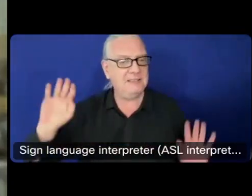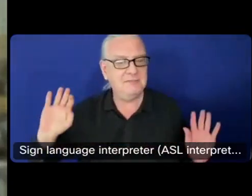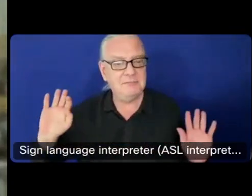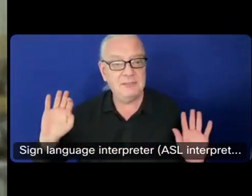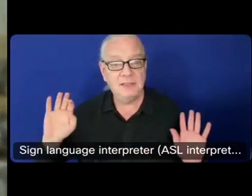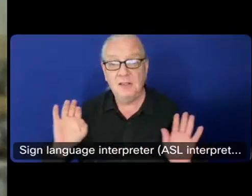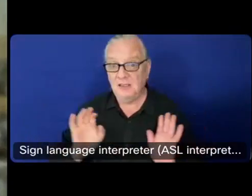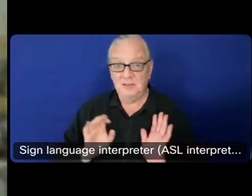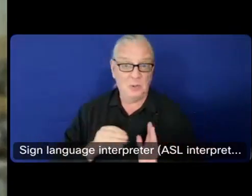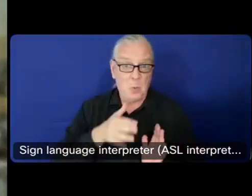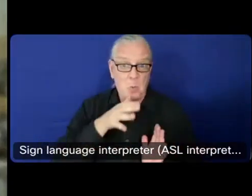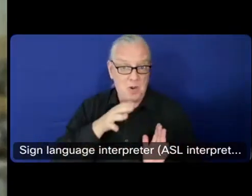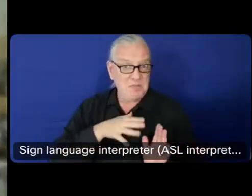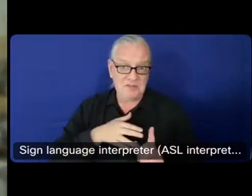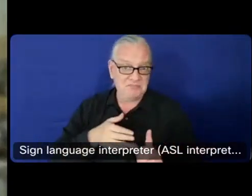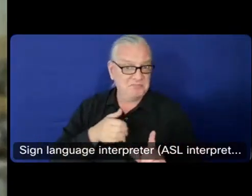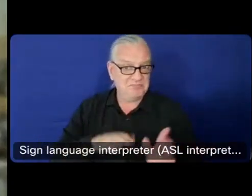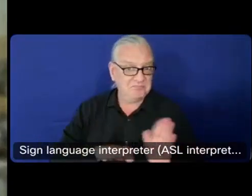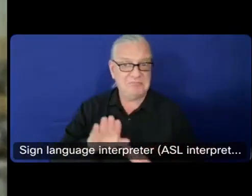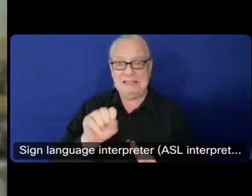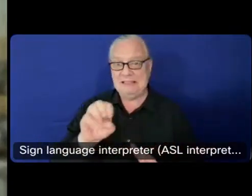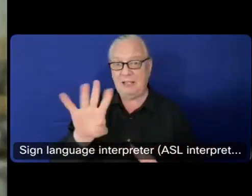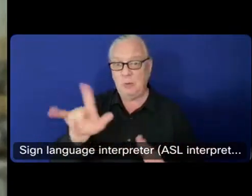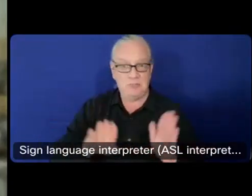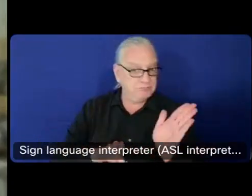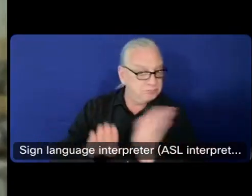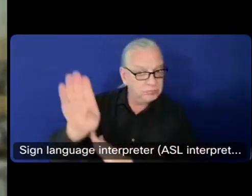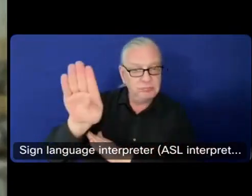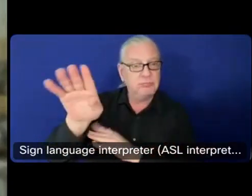stride. All of these things were doors that I expected to